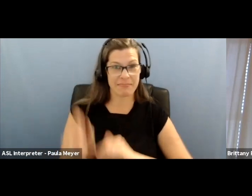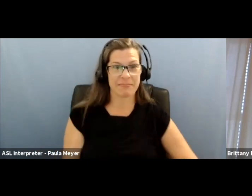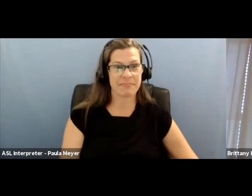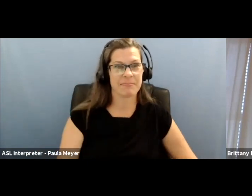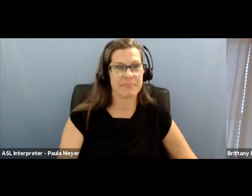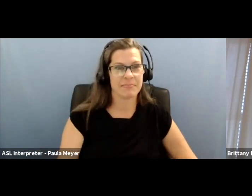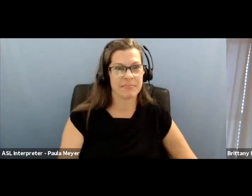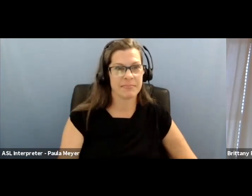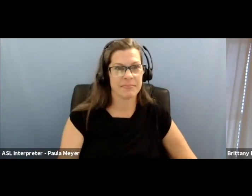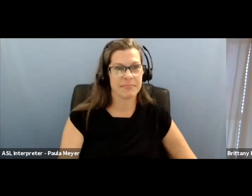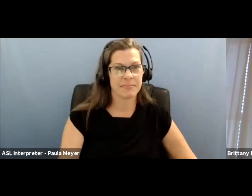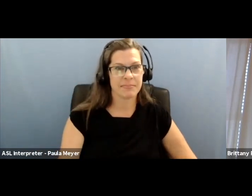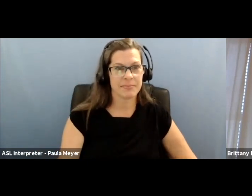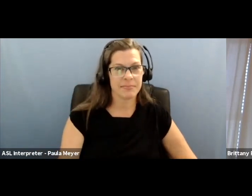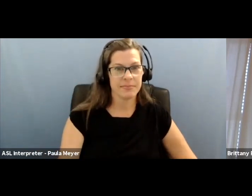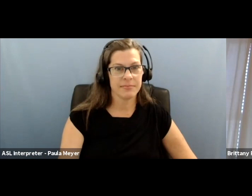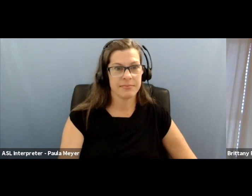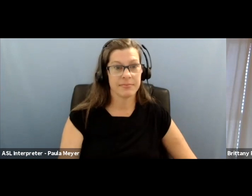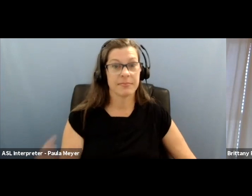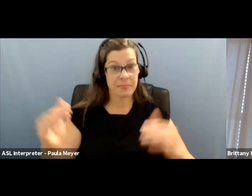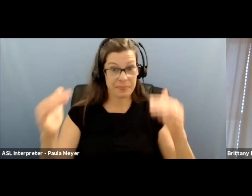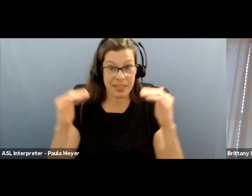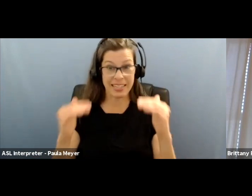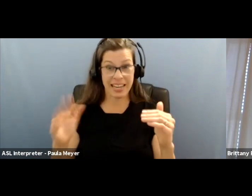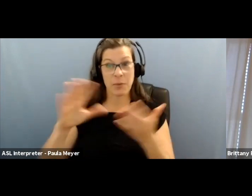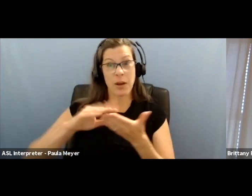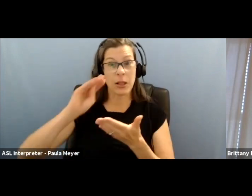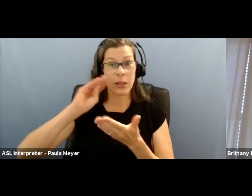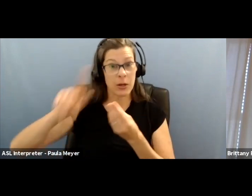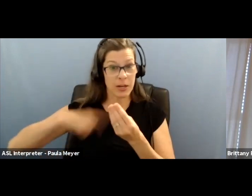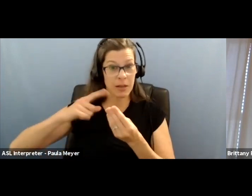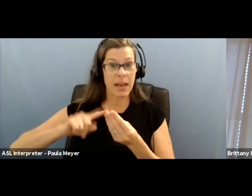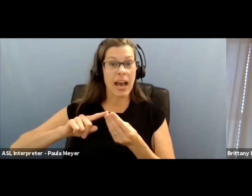Okay. Next, we'll learn about virtual event roles and responsibilities.